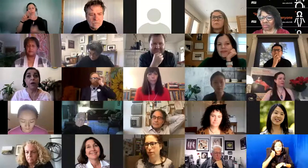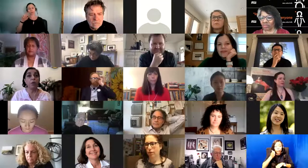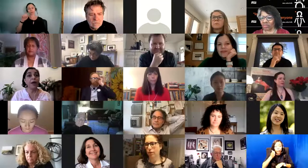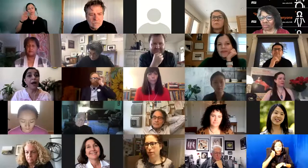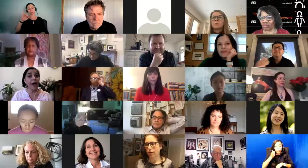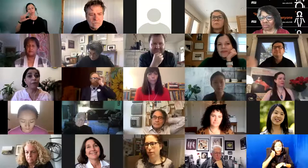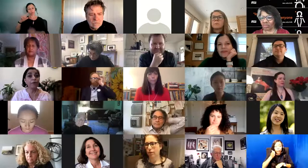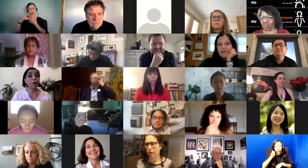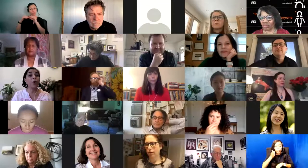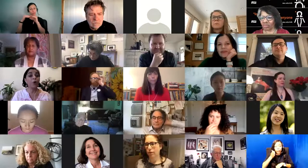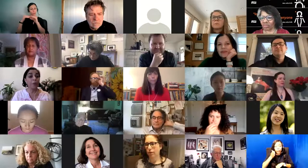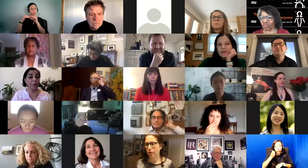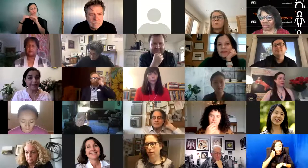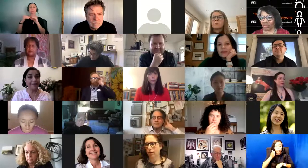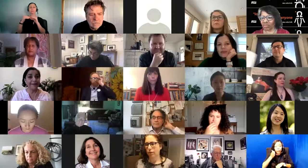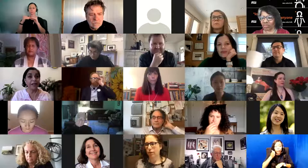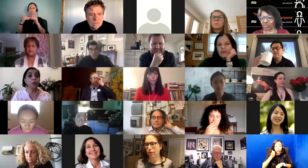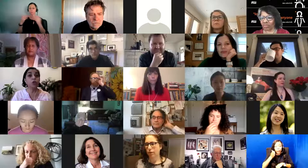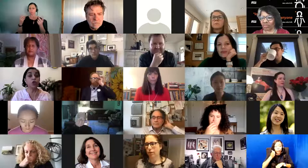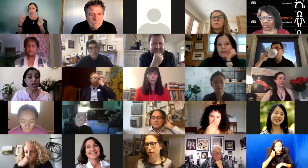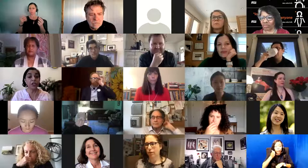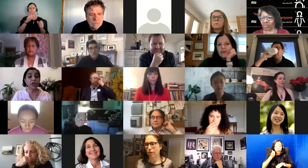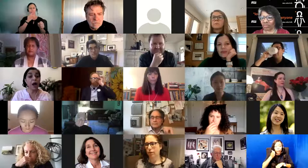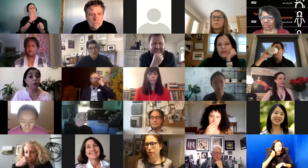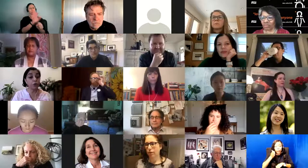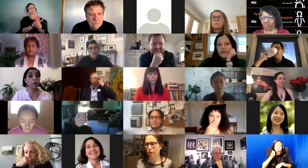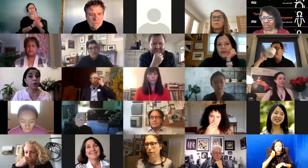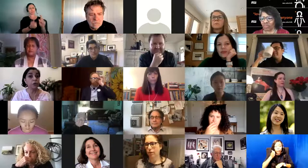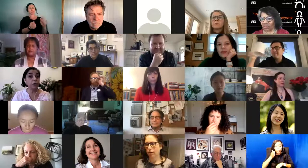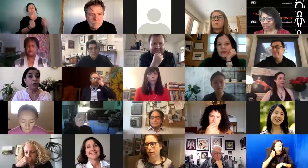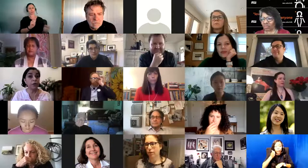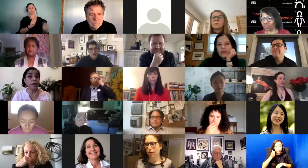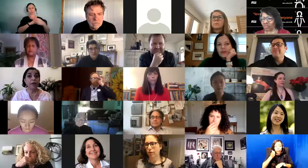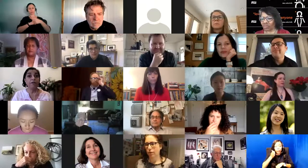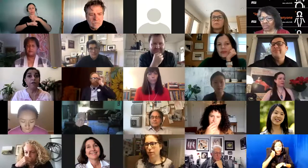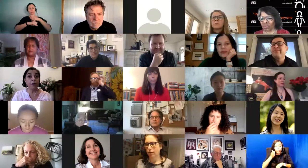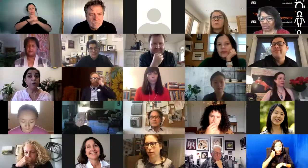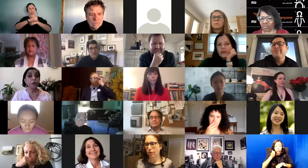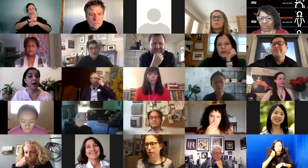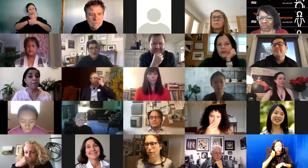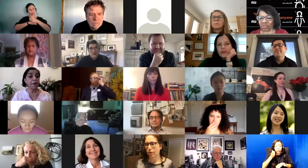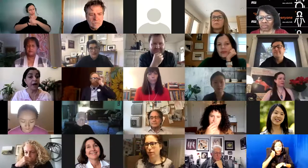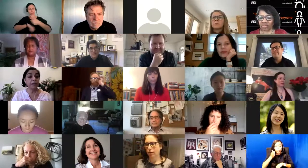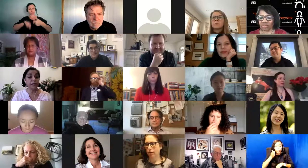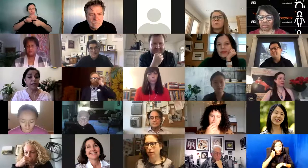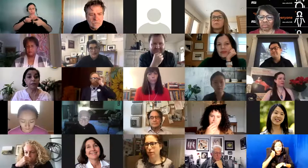we have to commit to change our structures, views and practices,